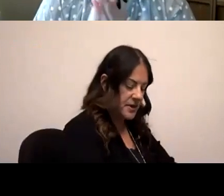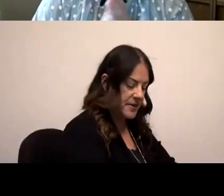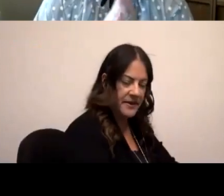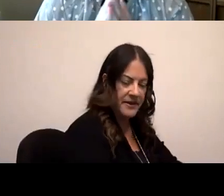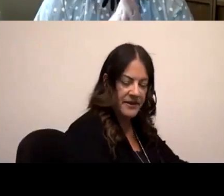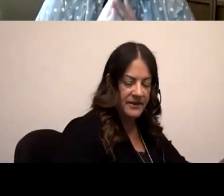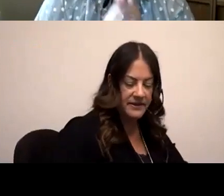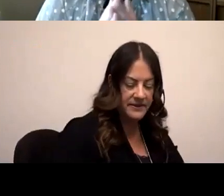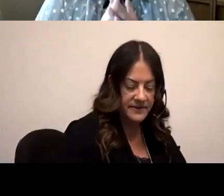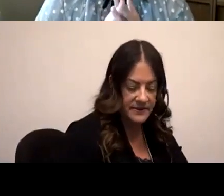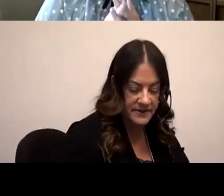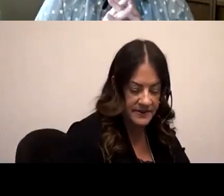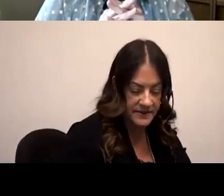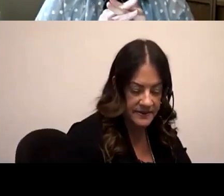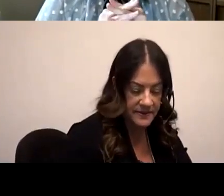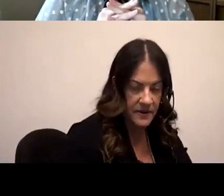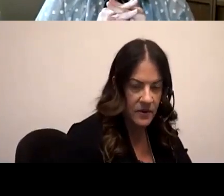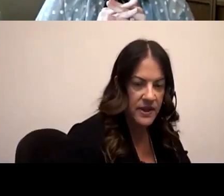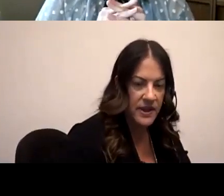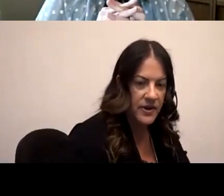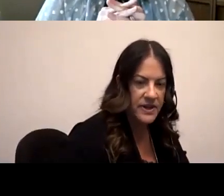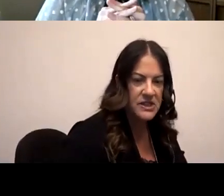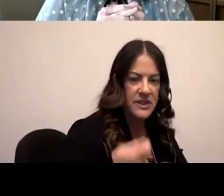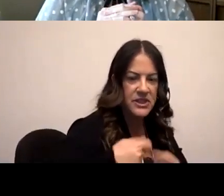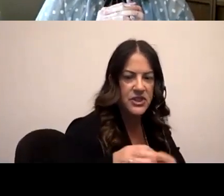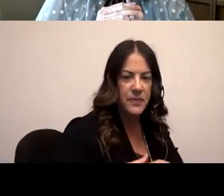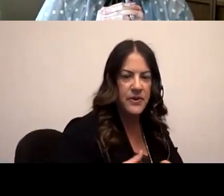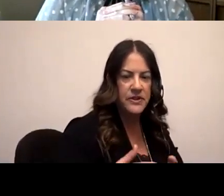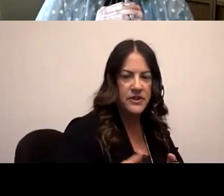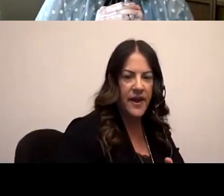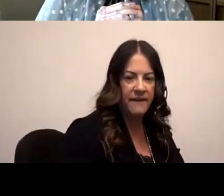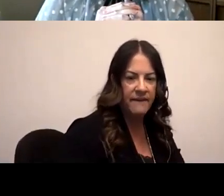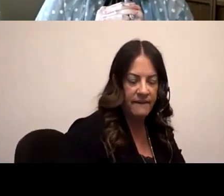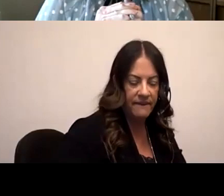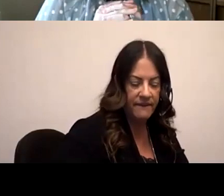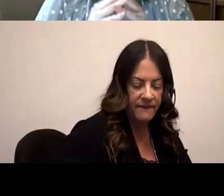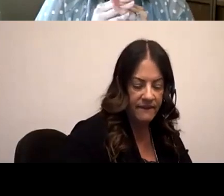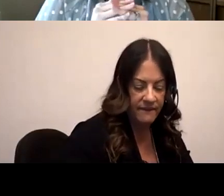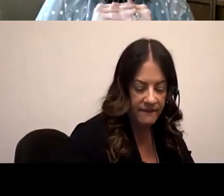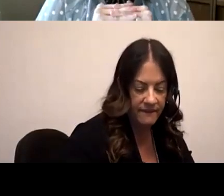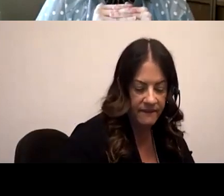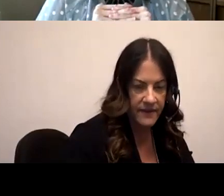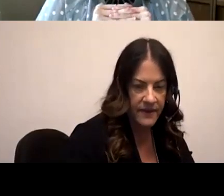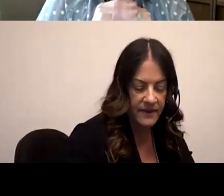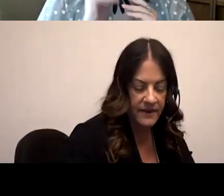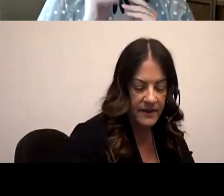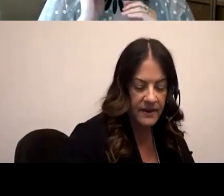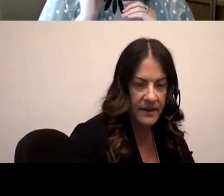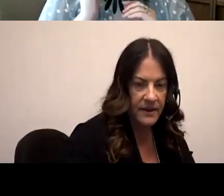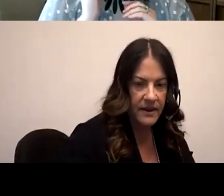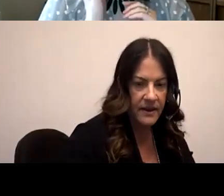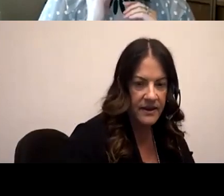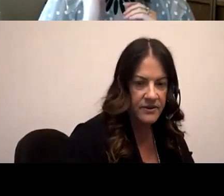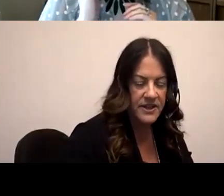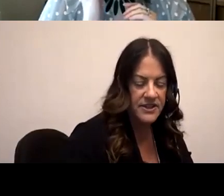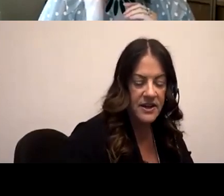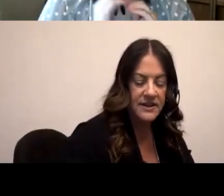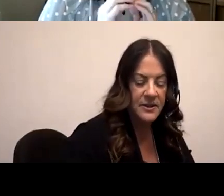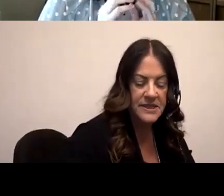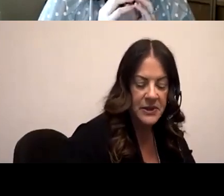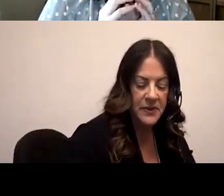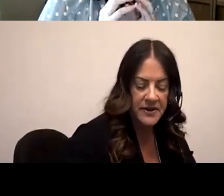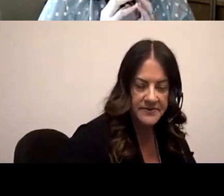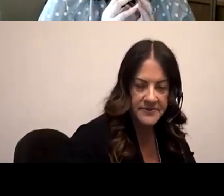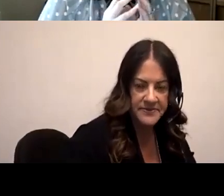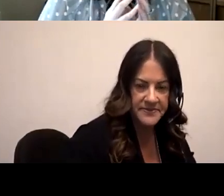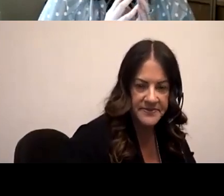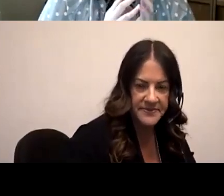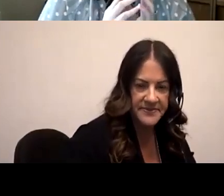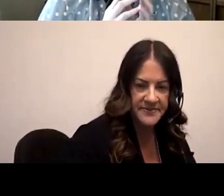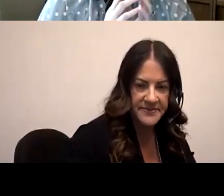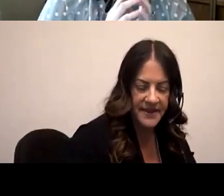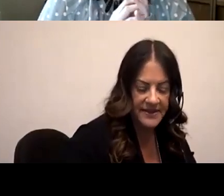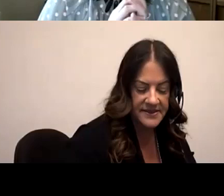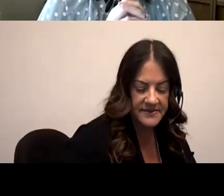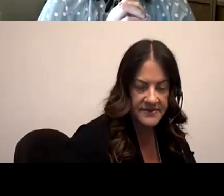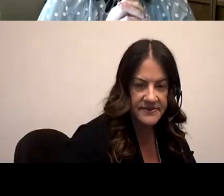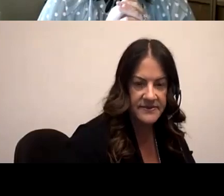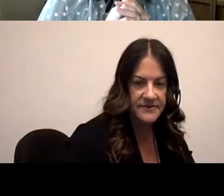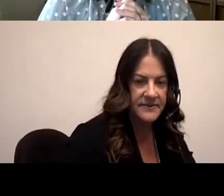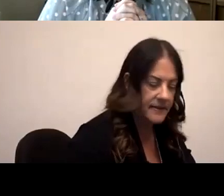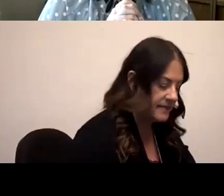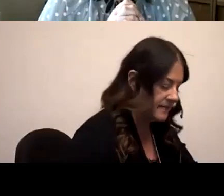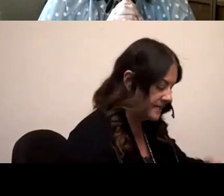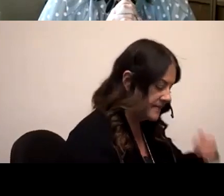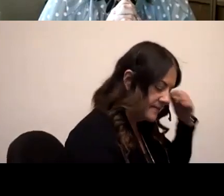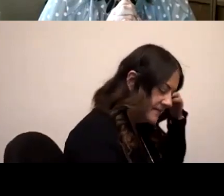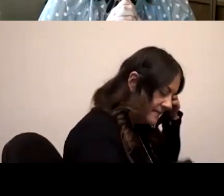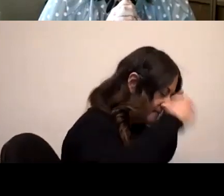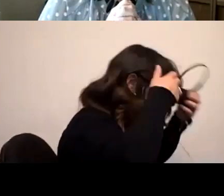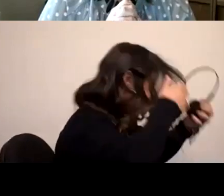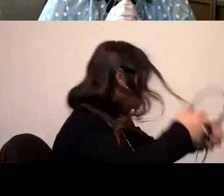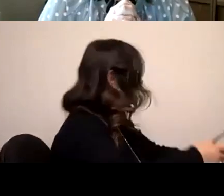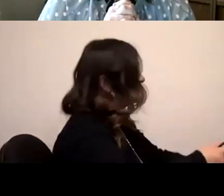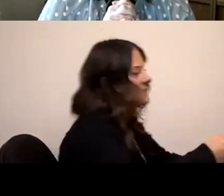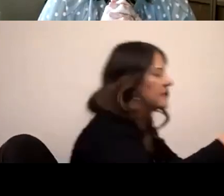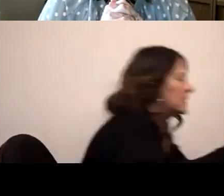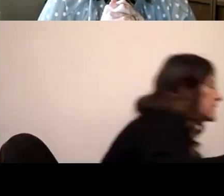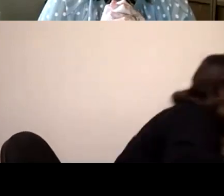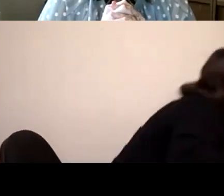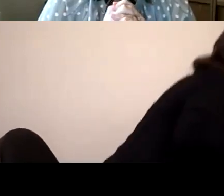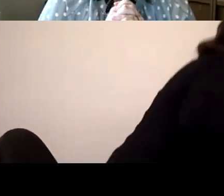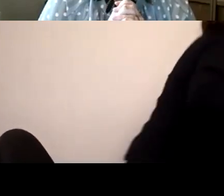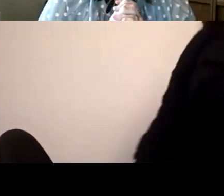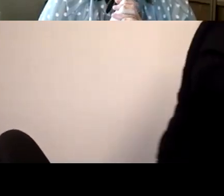THIS. (INTERPRETER) HOLD ON WE'RE GOING TO SWITCH INTERPRETERS, AND IF YOU CAN TALK A LITTLE SLOWER. THANKS.